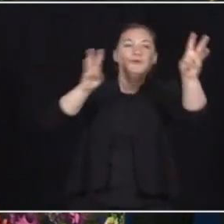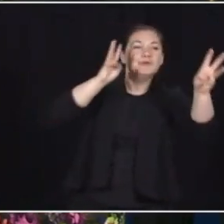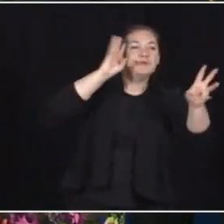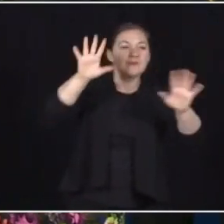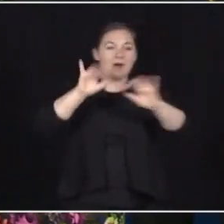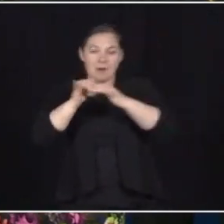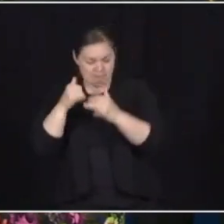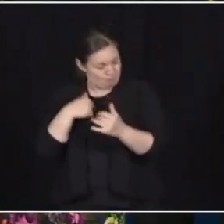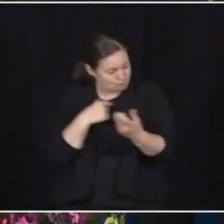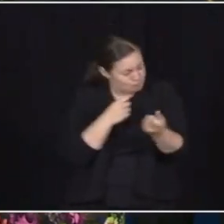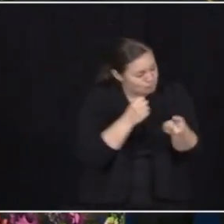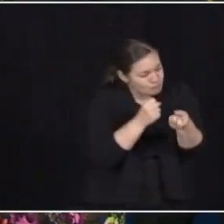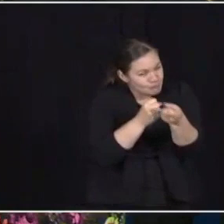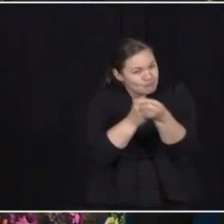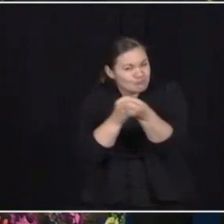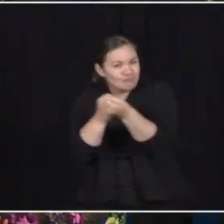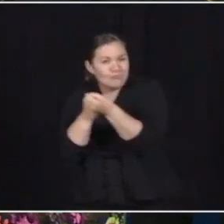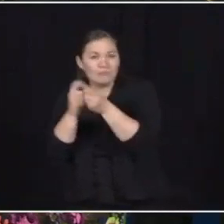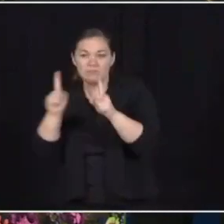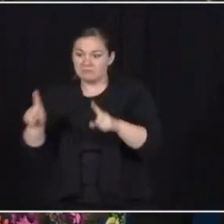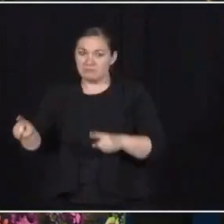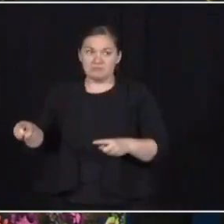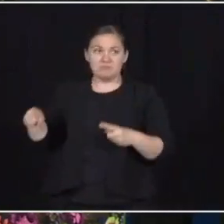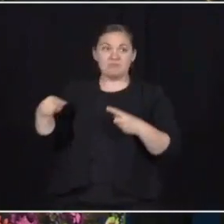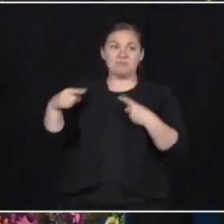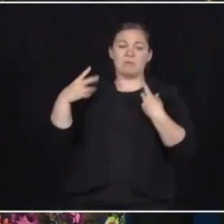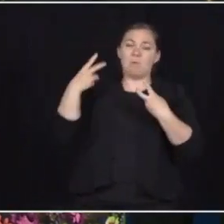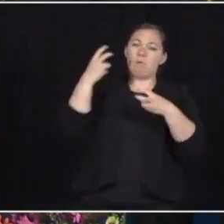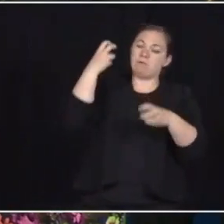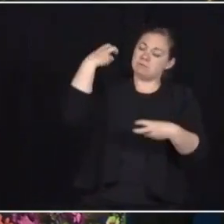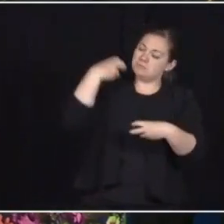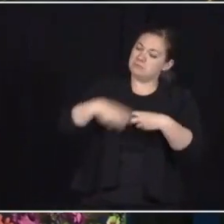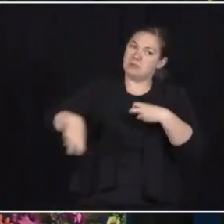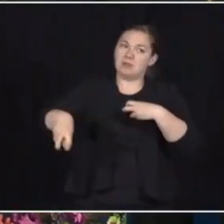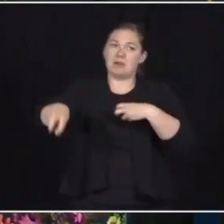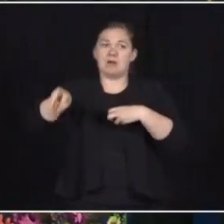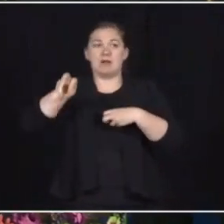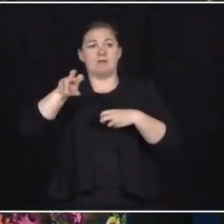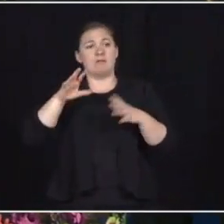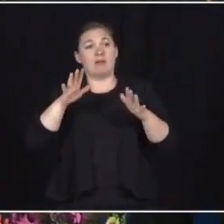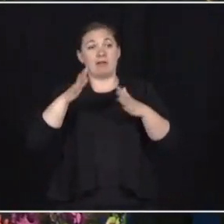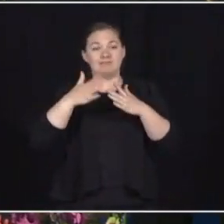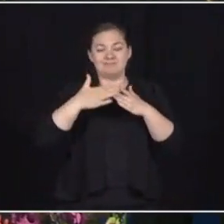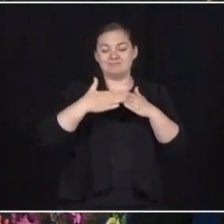And I think that as we move into stage 2, we are providing a great deal of hope and I'm